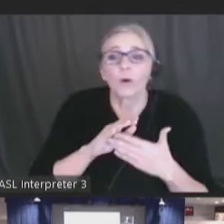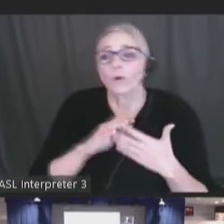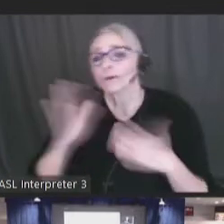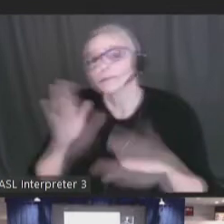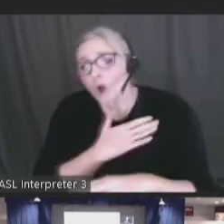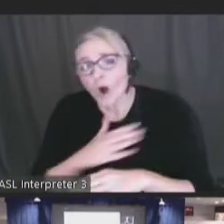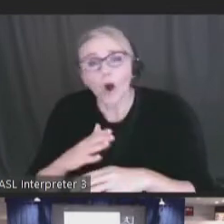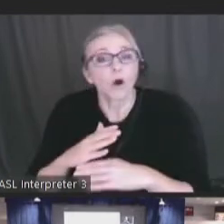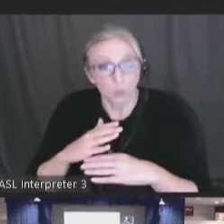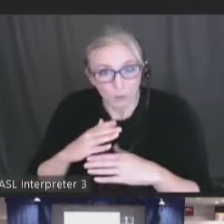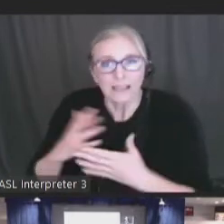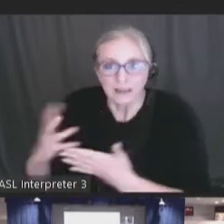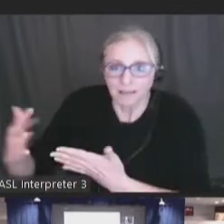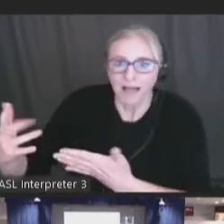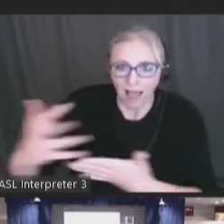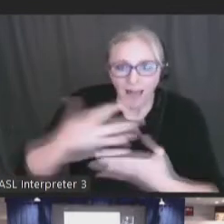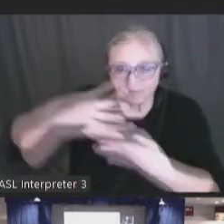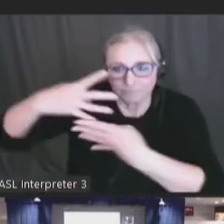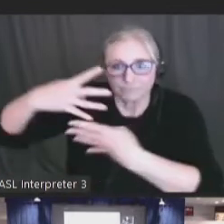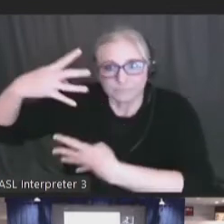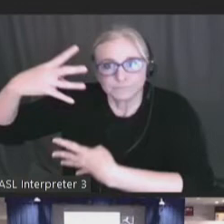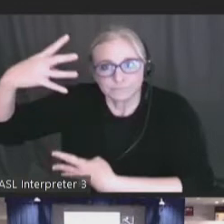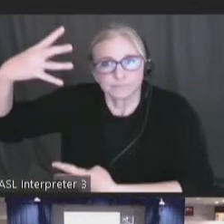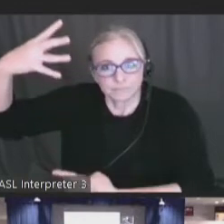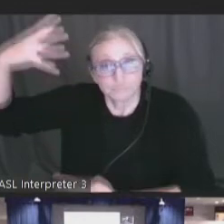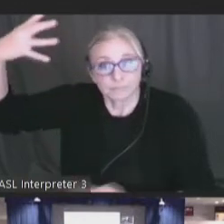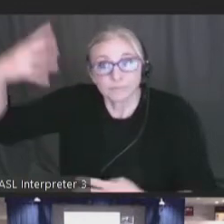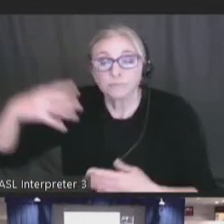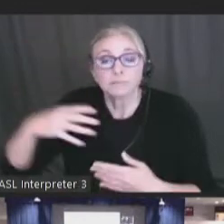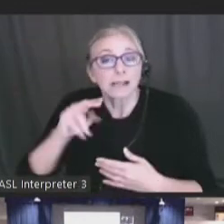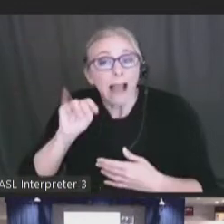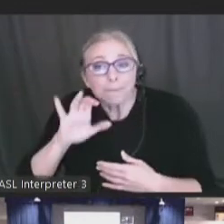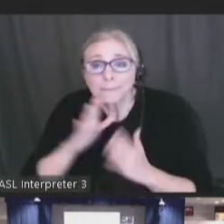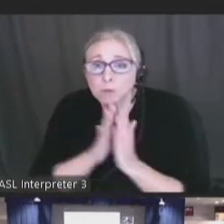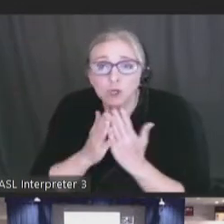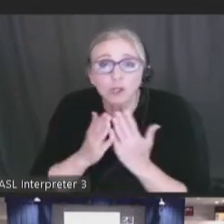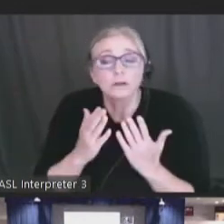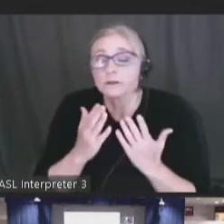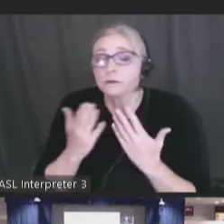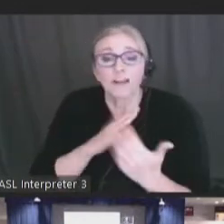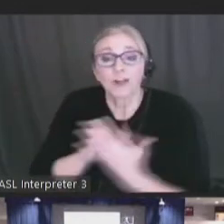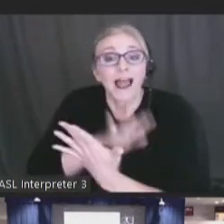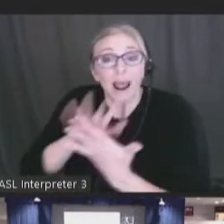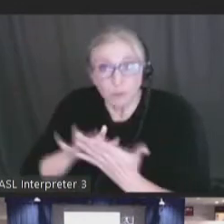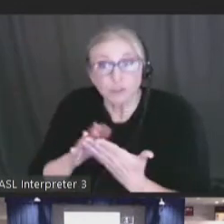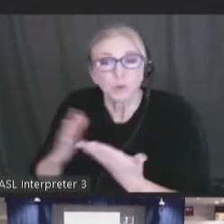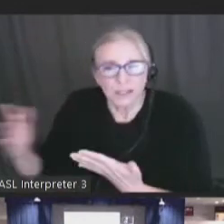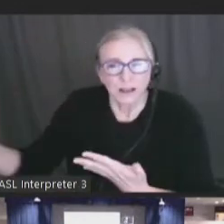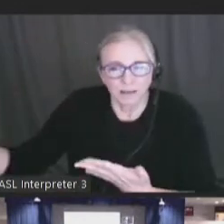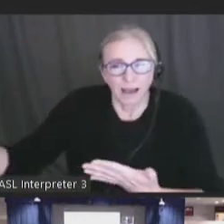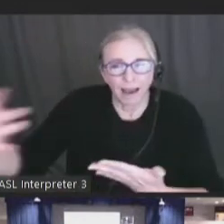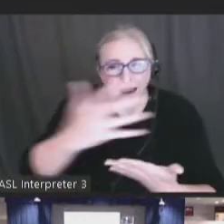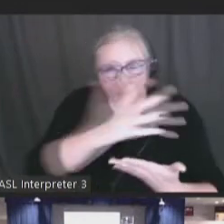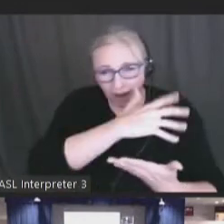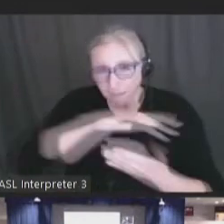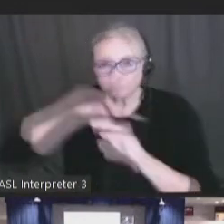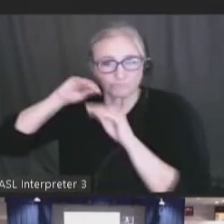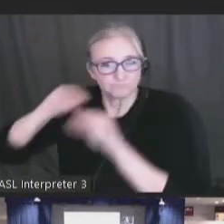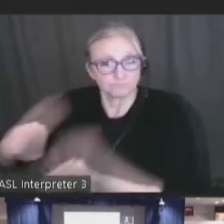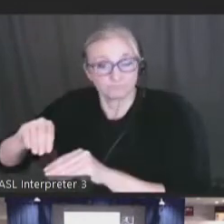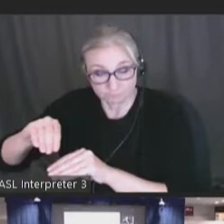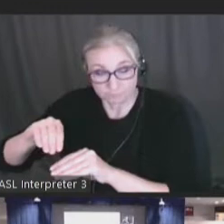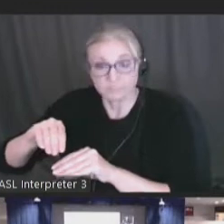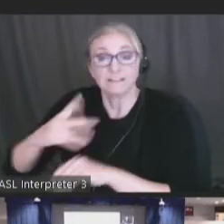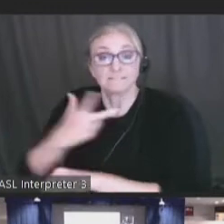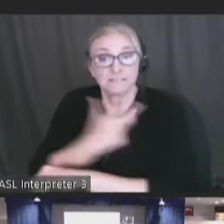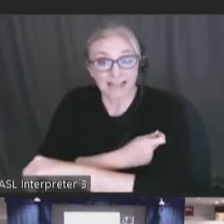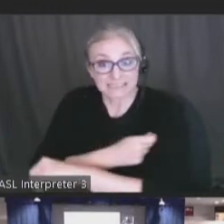a comic book, you know, outreach materials, we've collected those into a vaccine repository. And